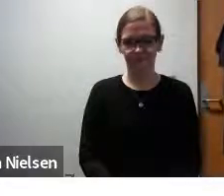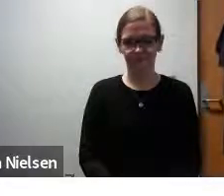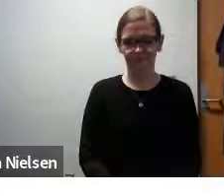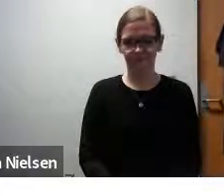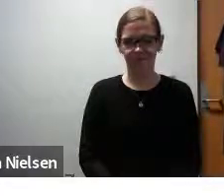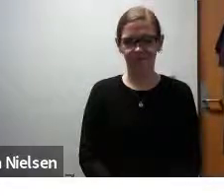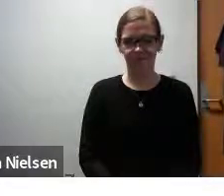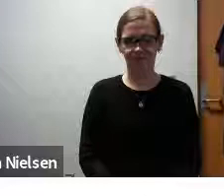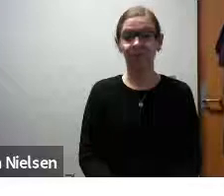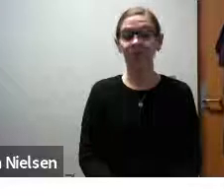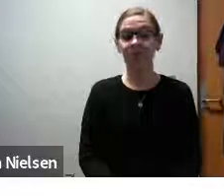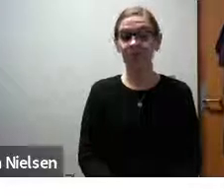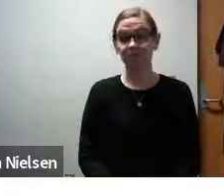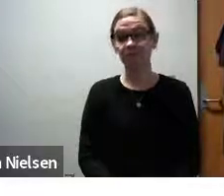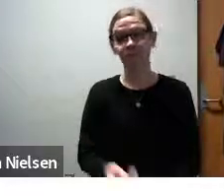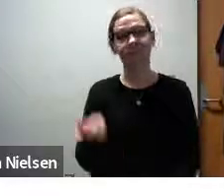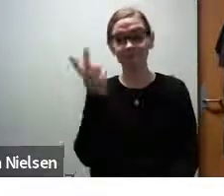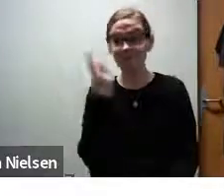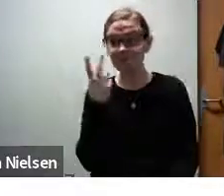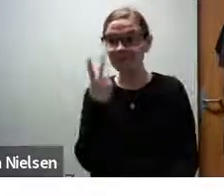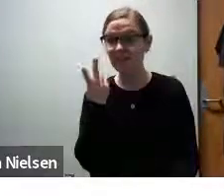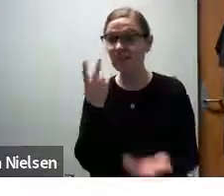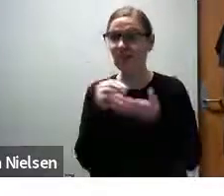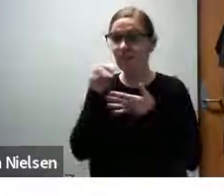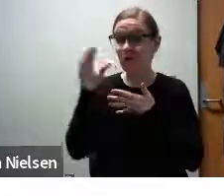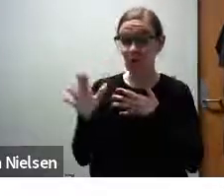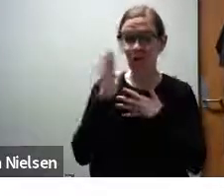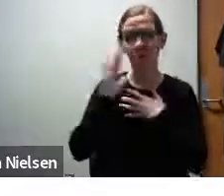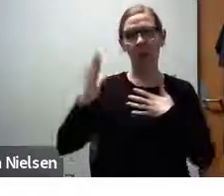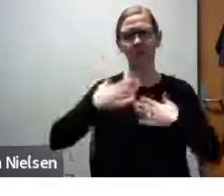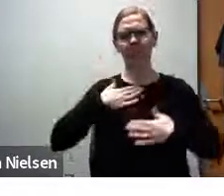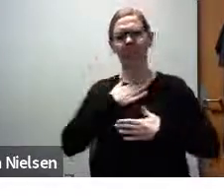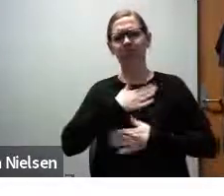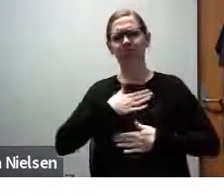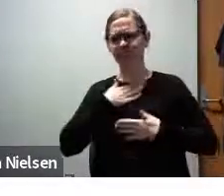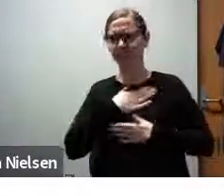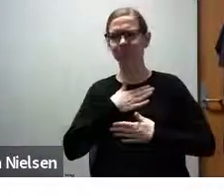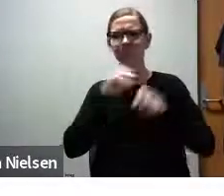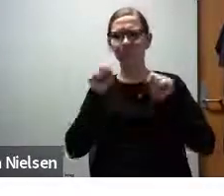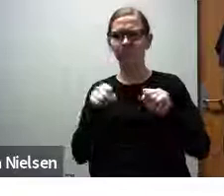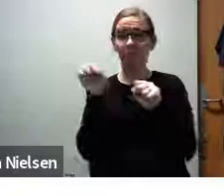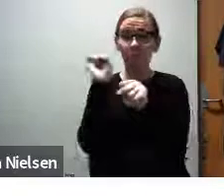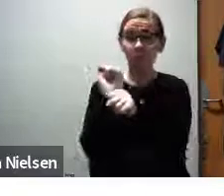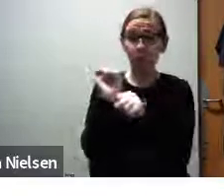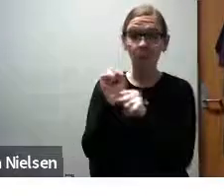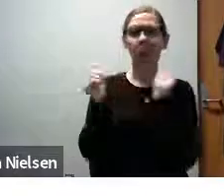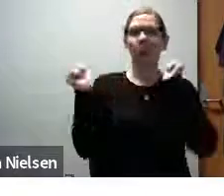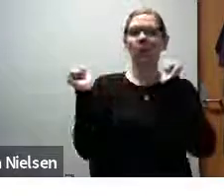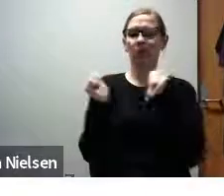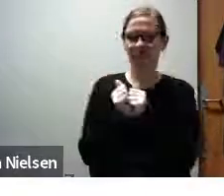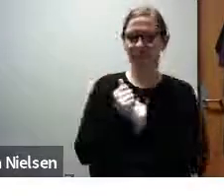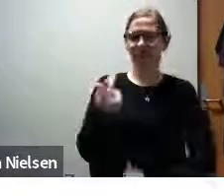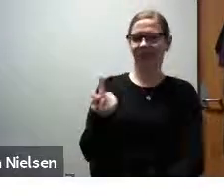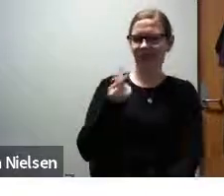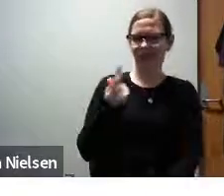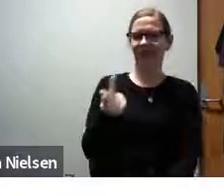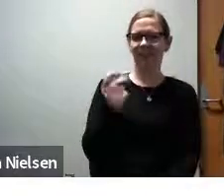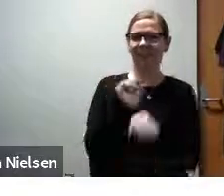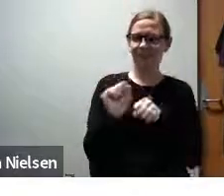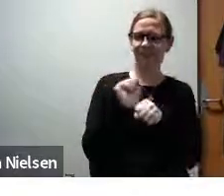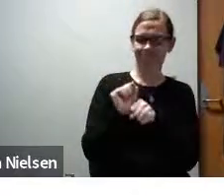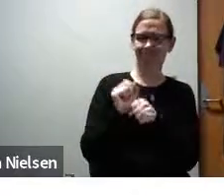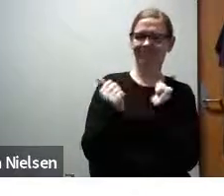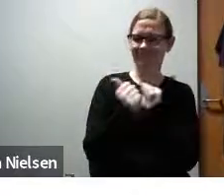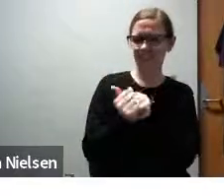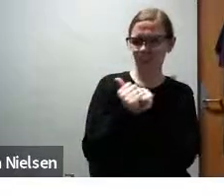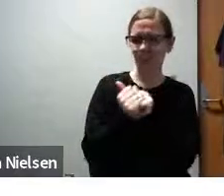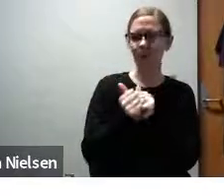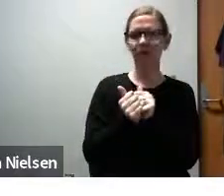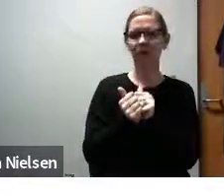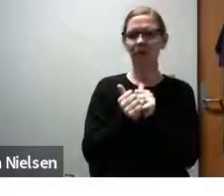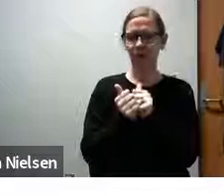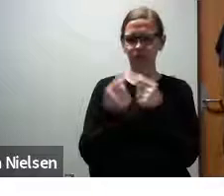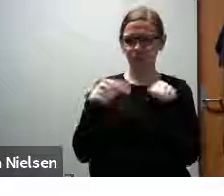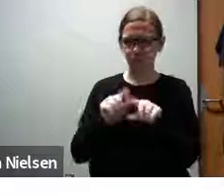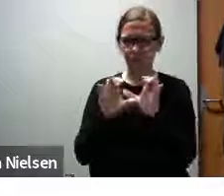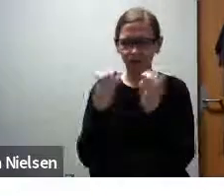So can you see how students would love to be able to work with you on problems as you're working on them in class and being able to spotlight their work.